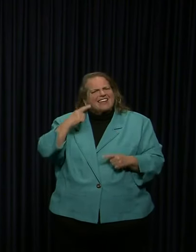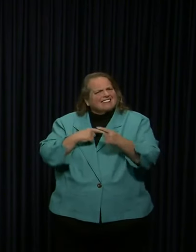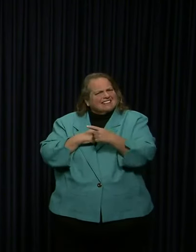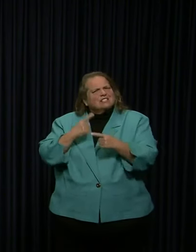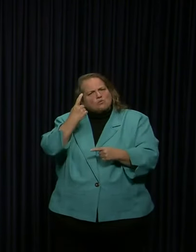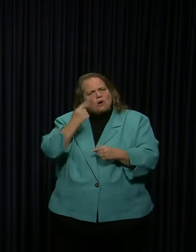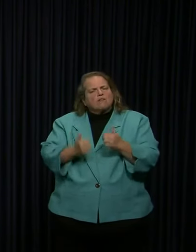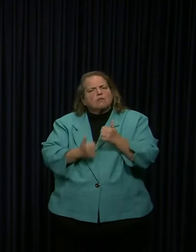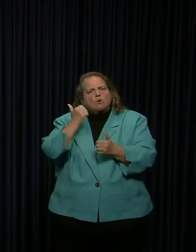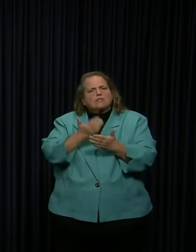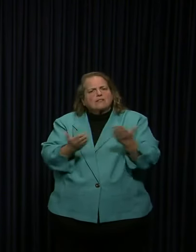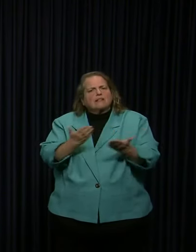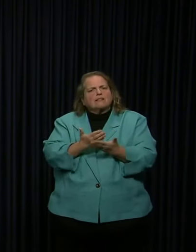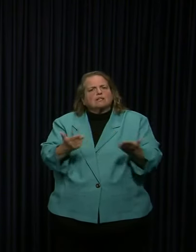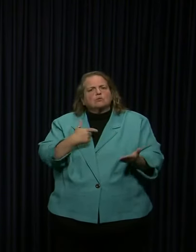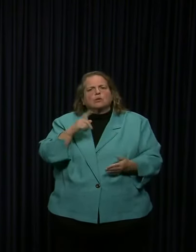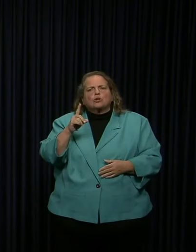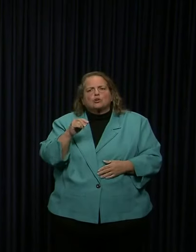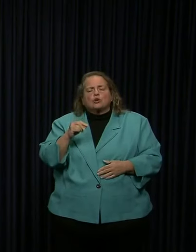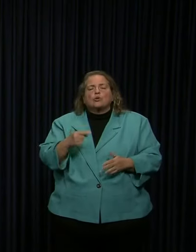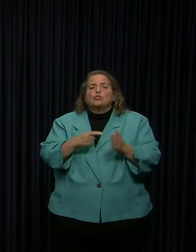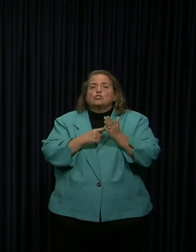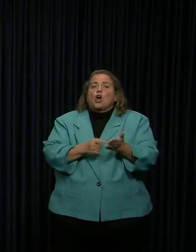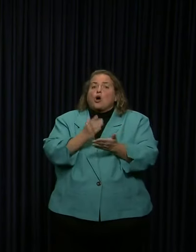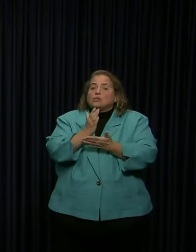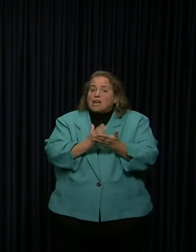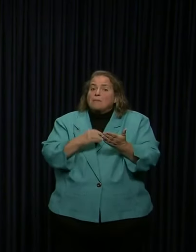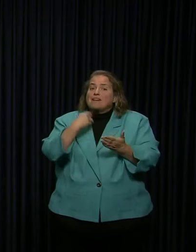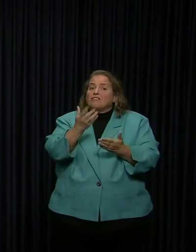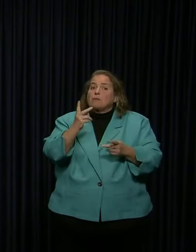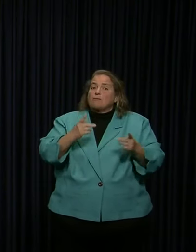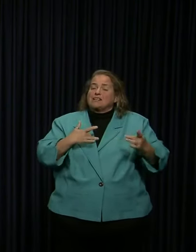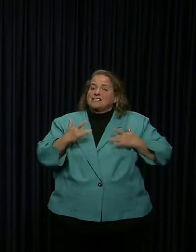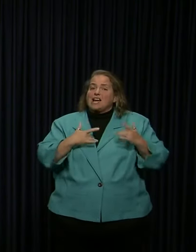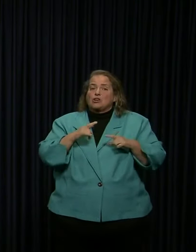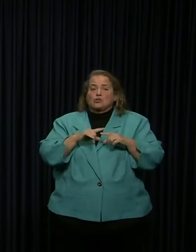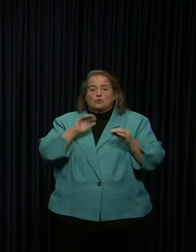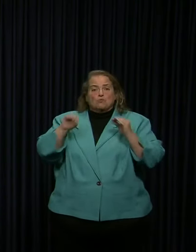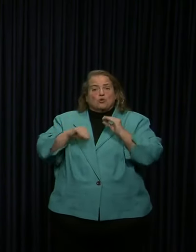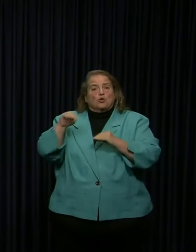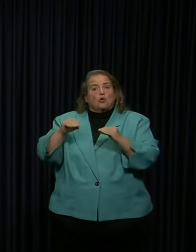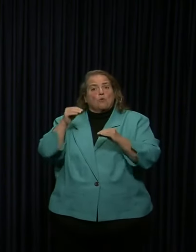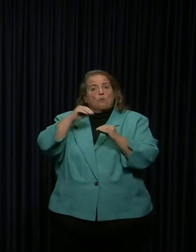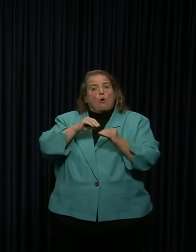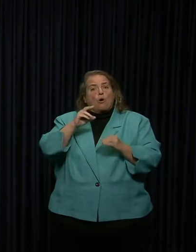GRANDMA HERE IS CELEBRATING HER 100th BIRTHDAY.